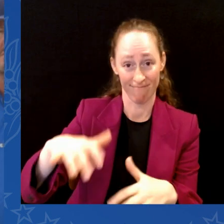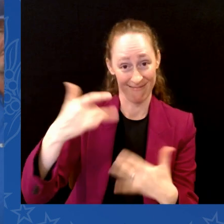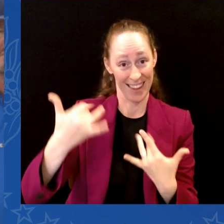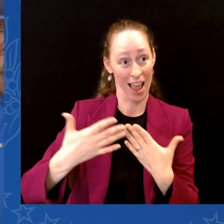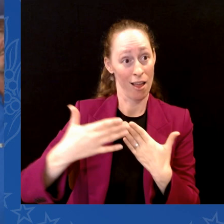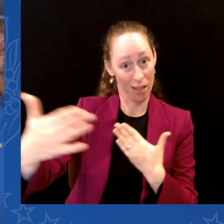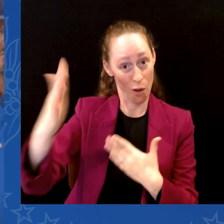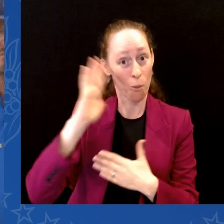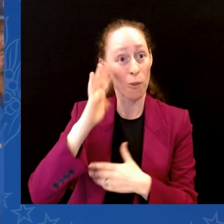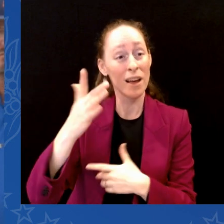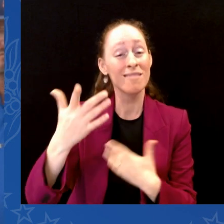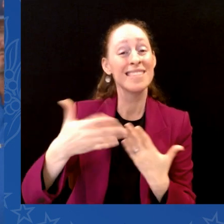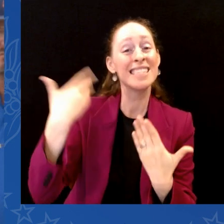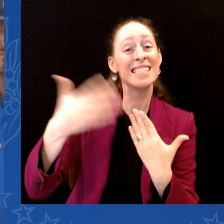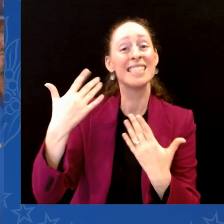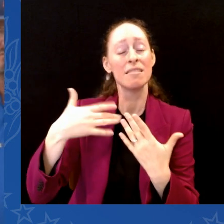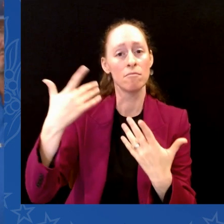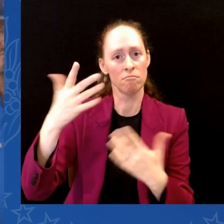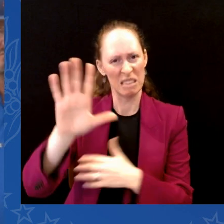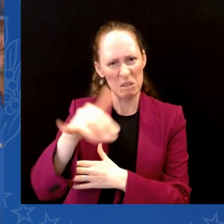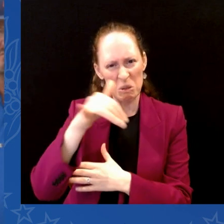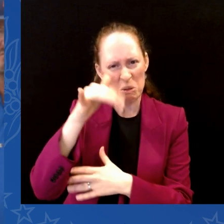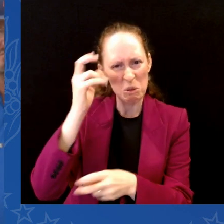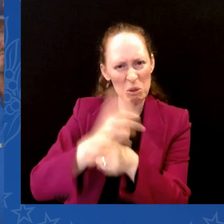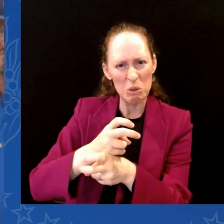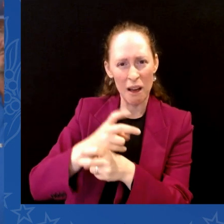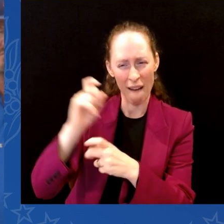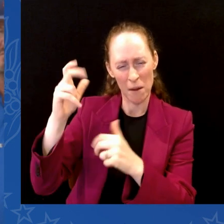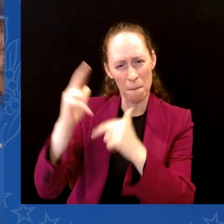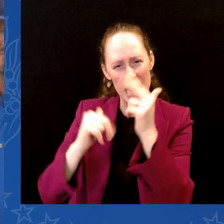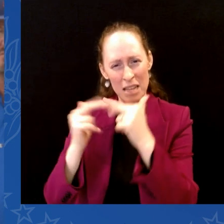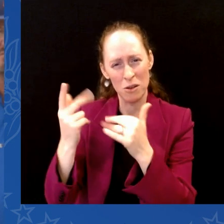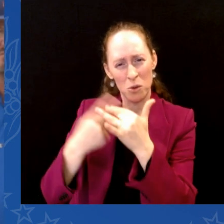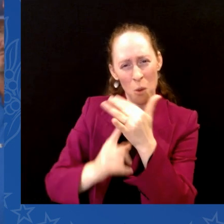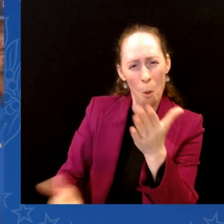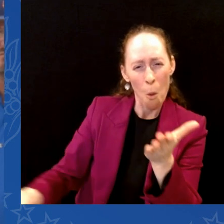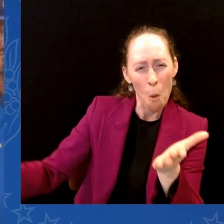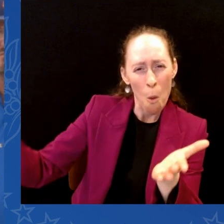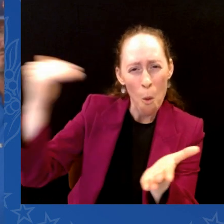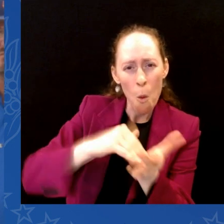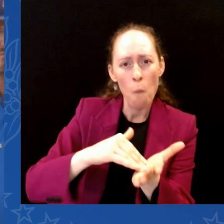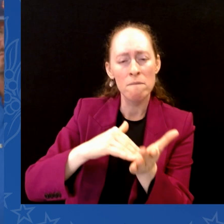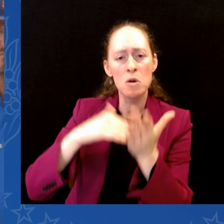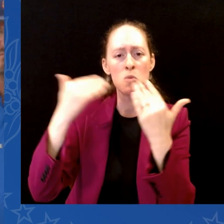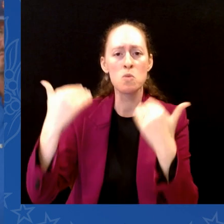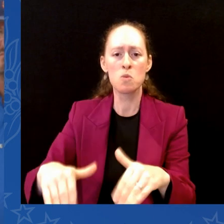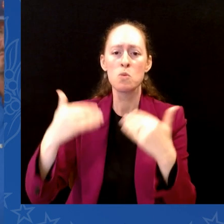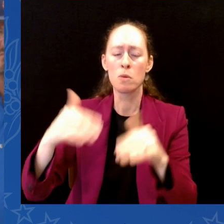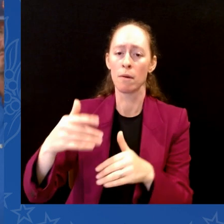I want the people of fori- -- Florida to know: You have my commitment and America's commitment